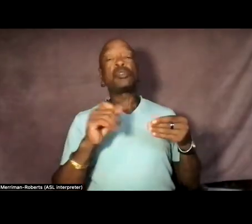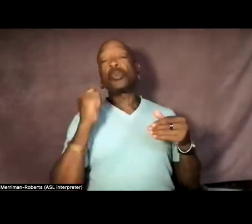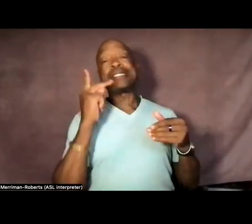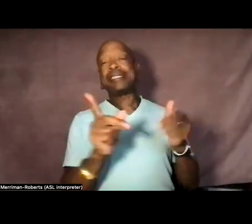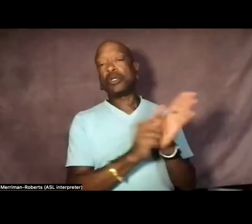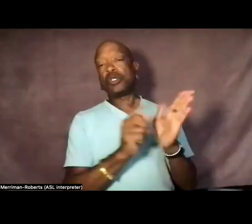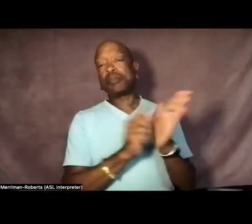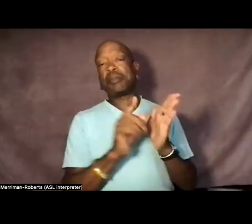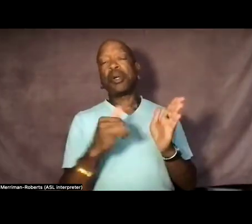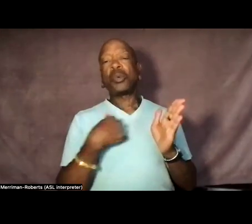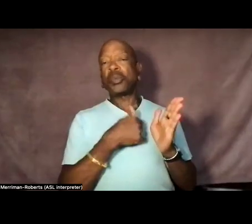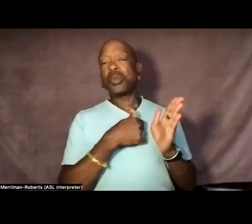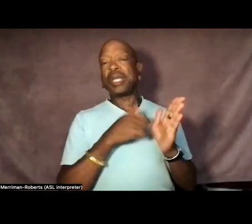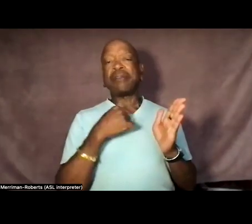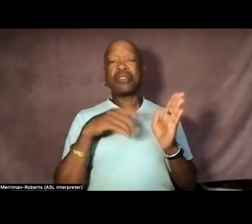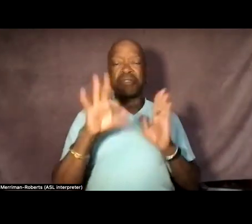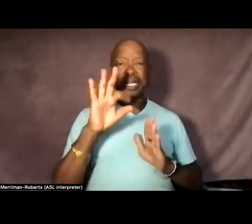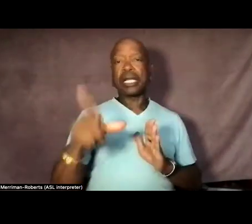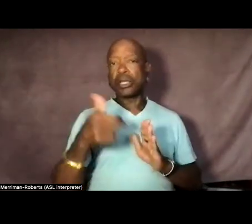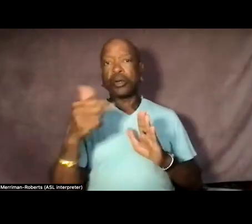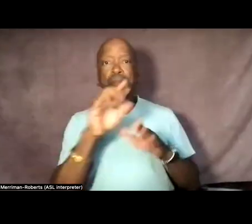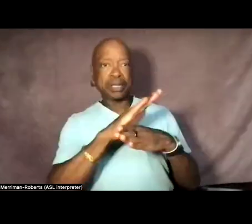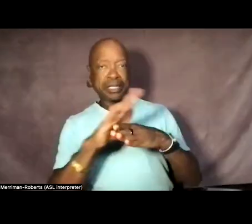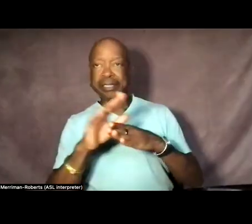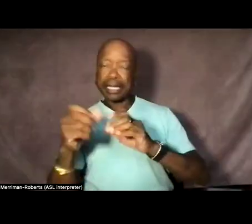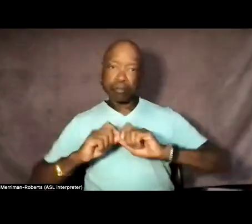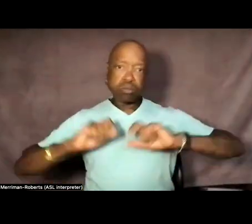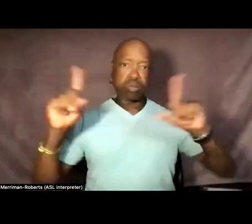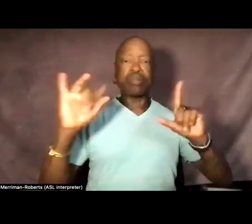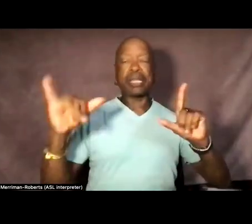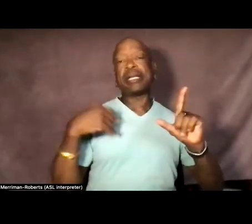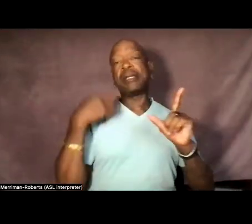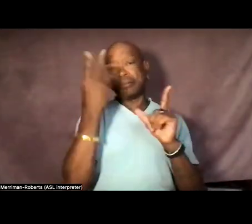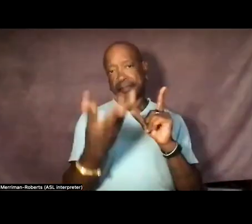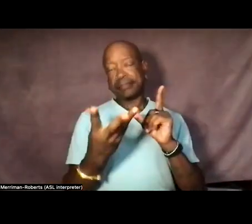them as other organizations have wisely done to address questions raised from some people from